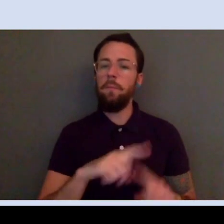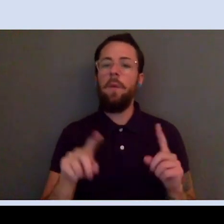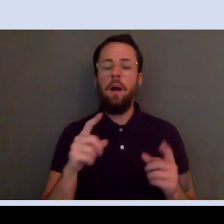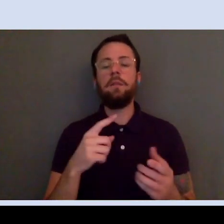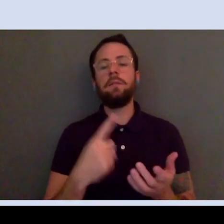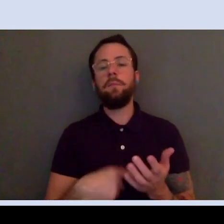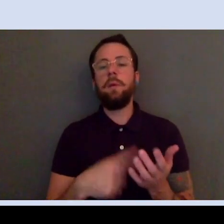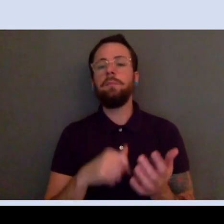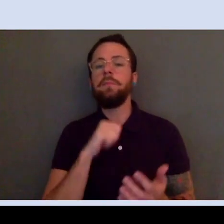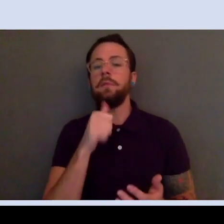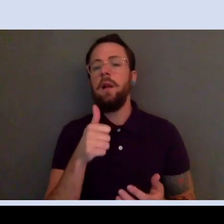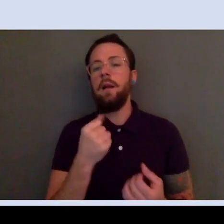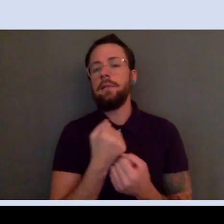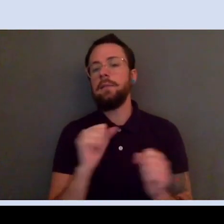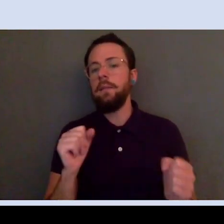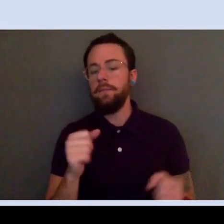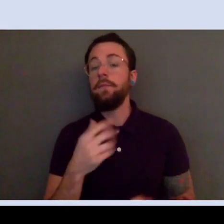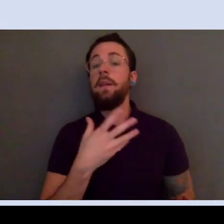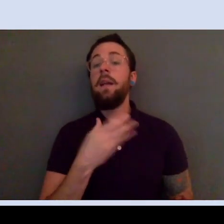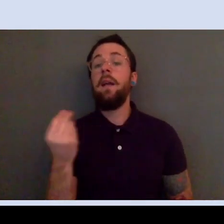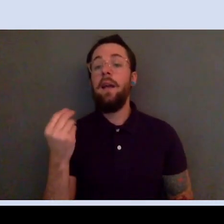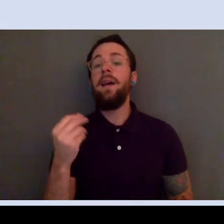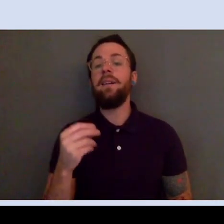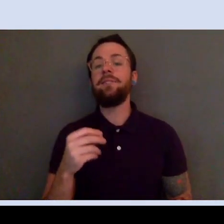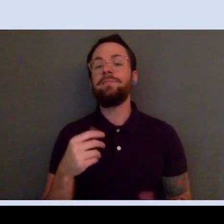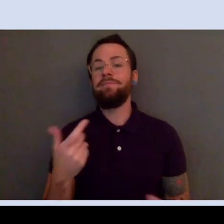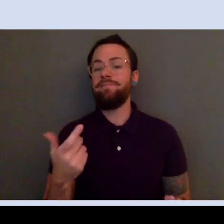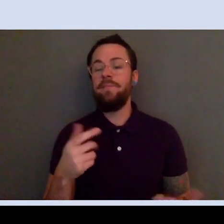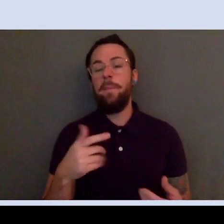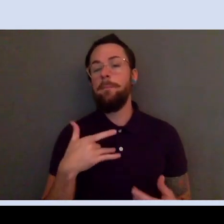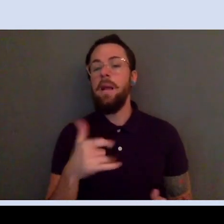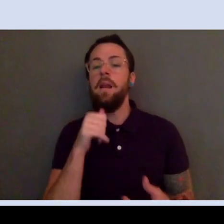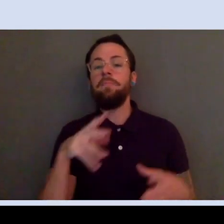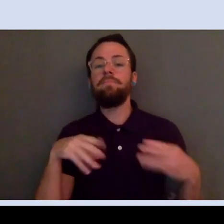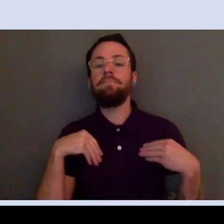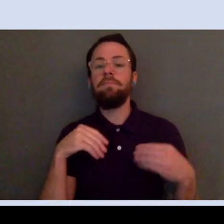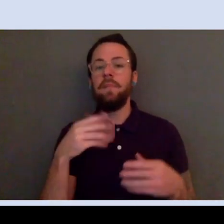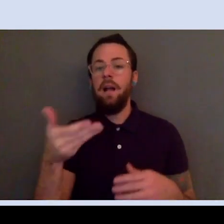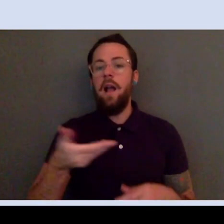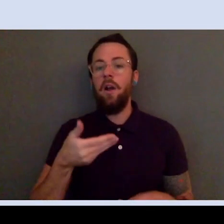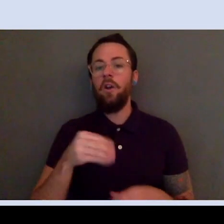I say sex work specifically and spotlight that because sometimes our work environments